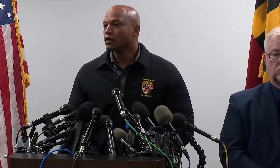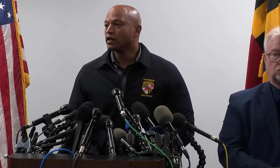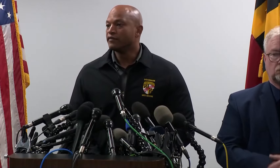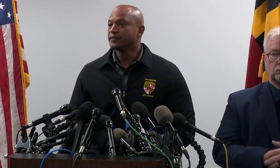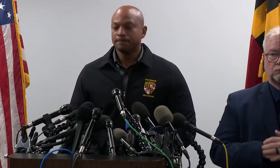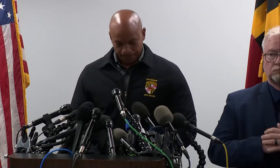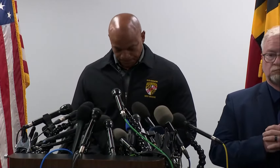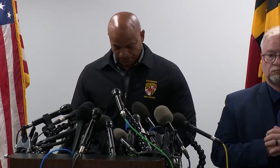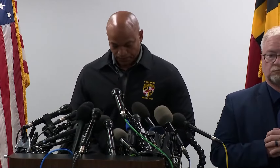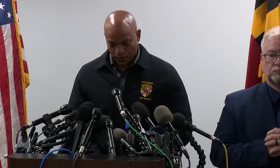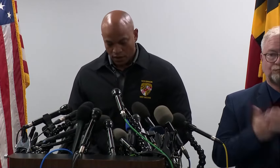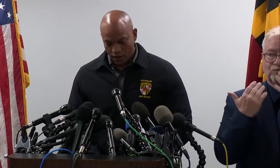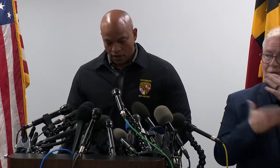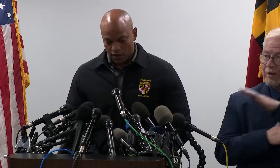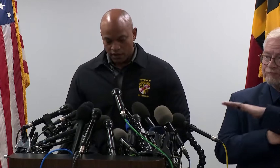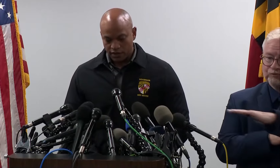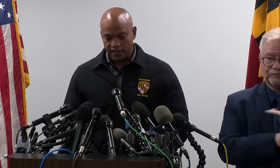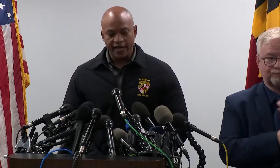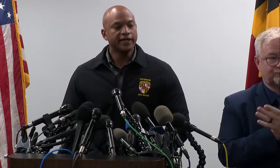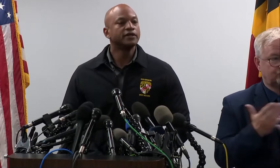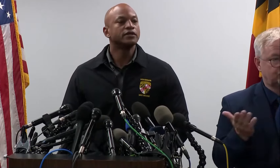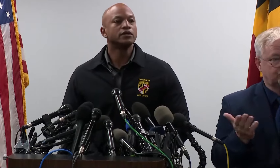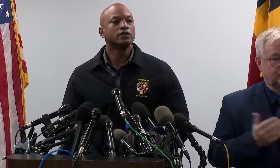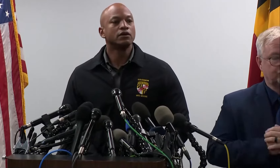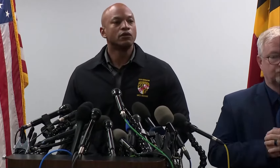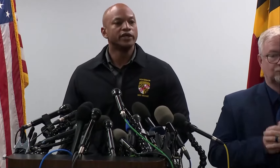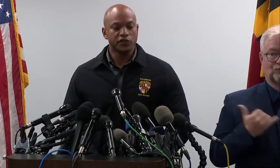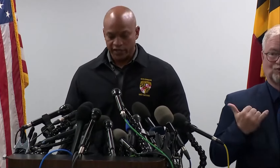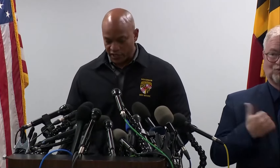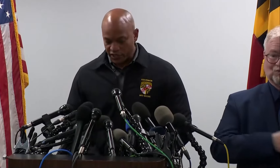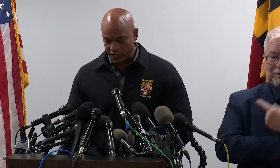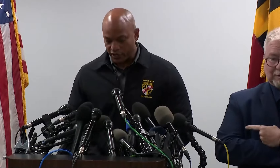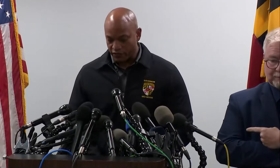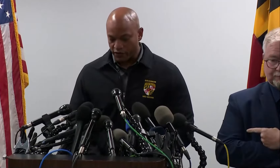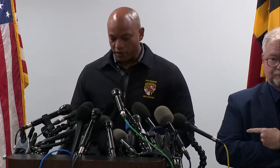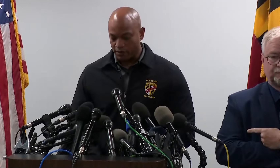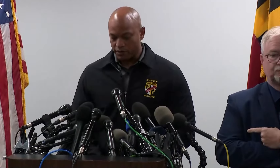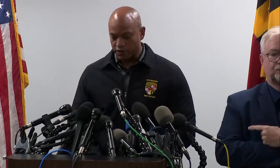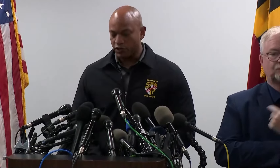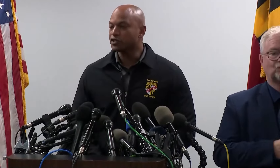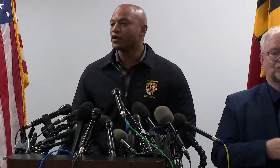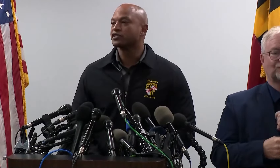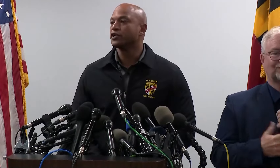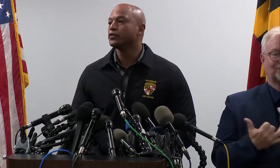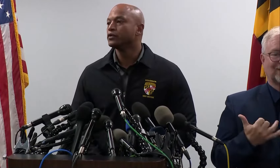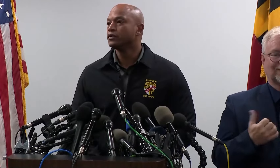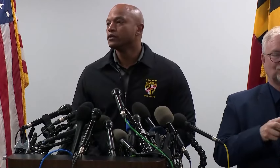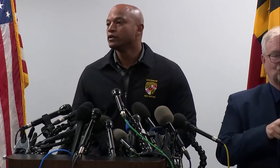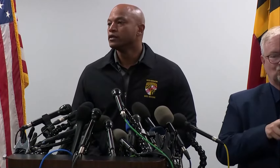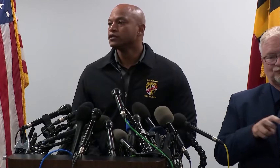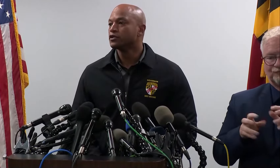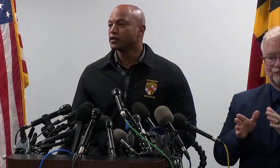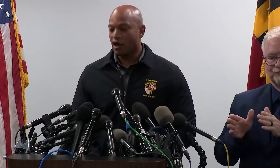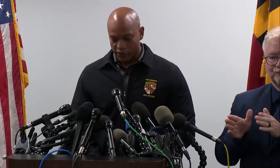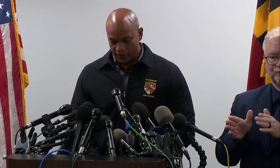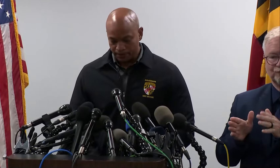good evening. Today, we transitioned from search and rescue to recovery.